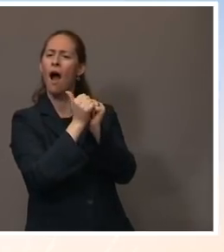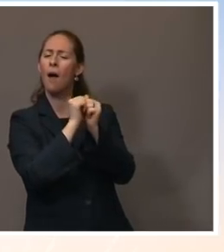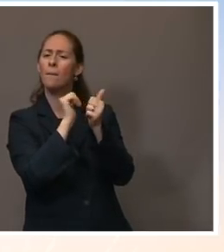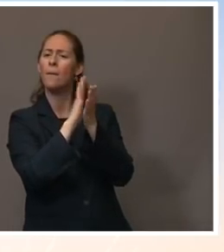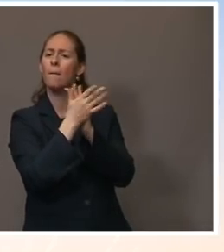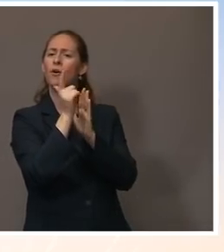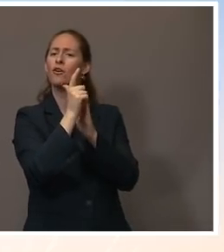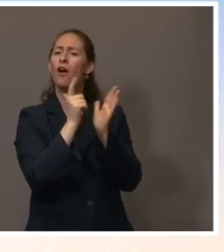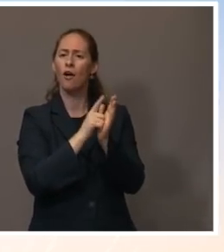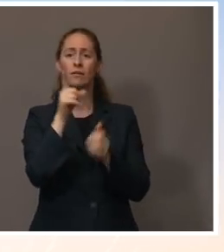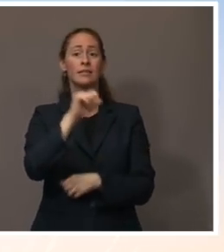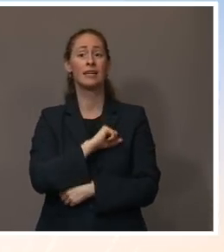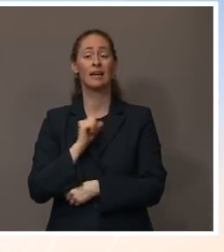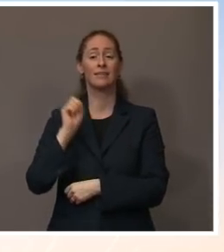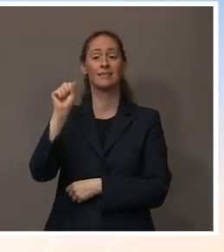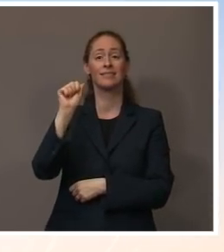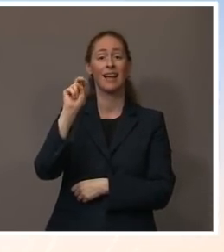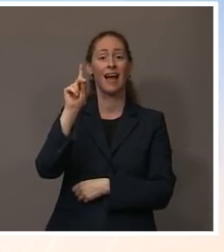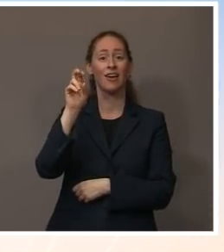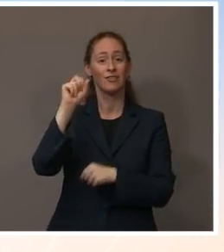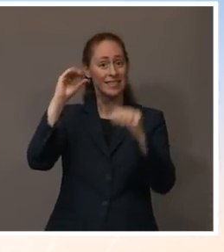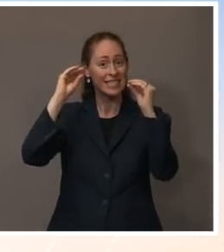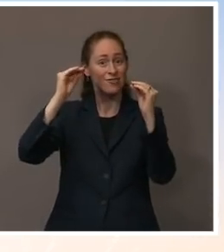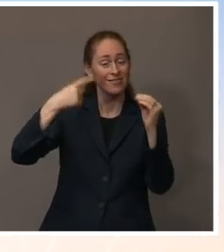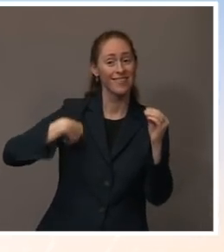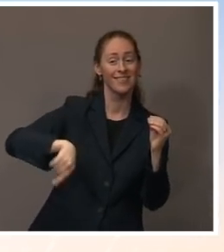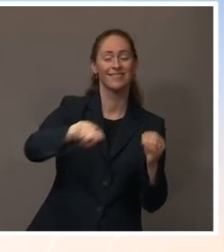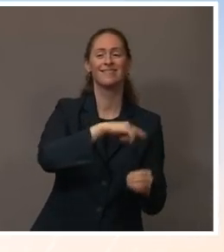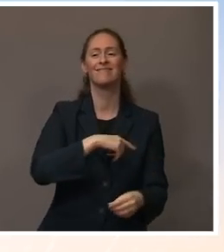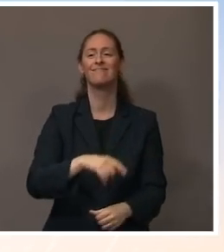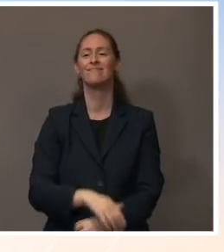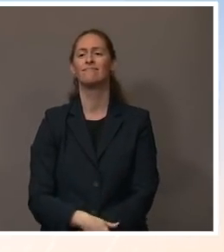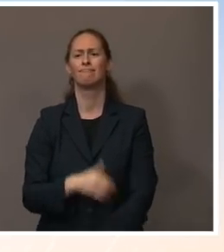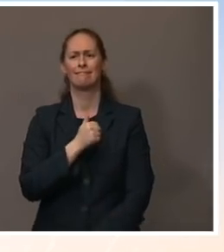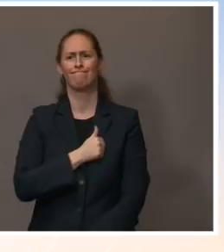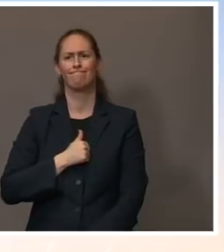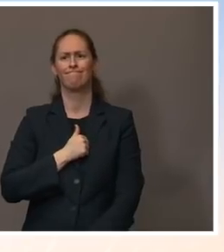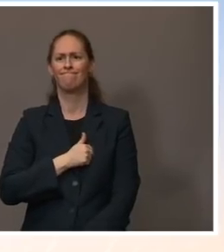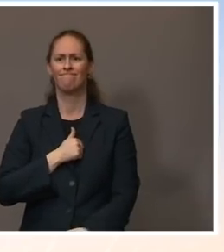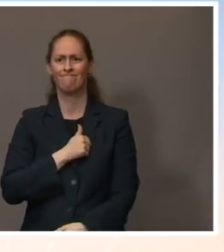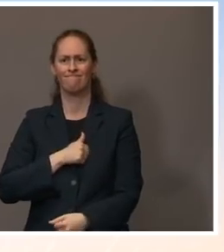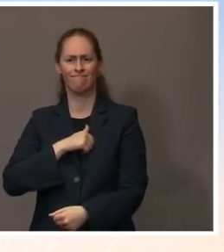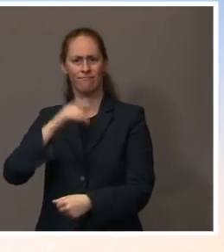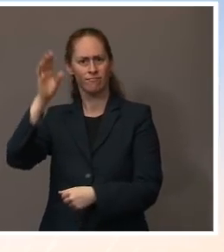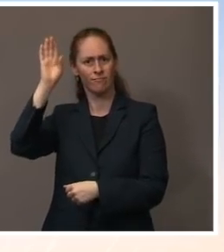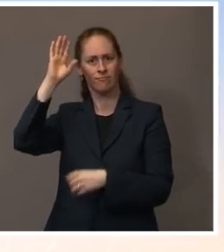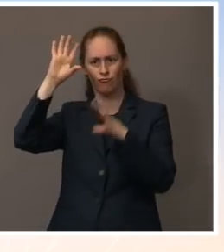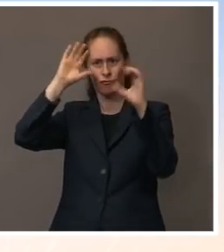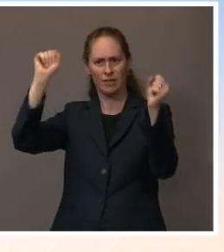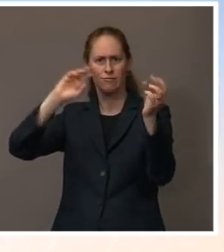The Press: One on foreign affairs, please? Ms. Psaki: I'm sorry, we have to wrap it up because I think the President is about to speak. But thanks so much everyone. Sorry it was a little short today.